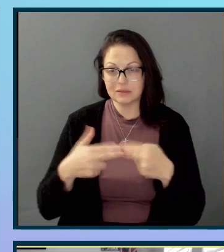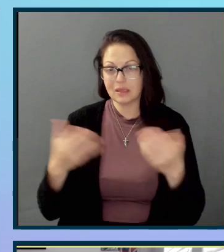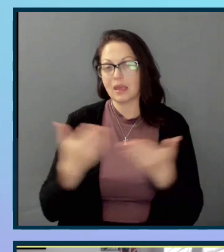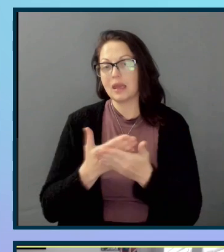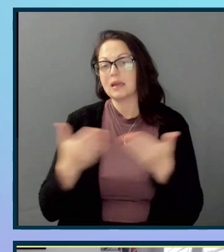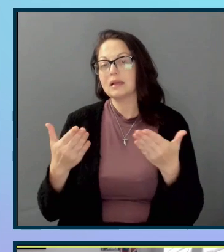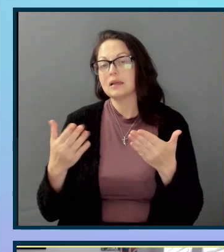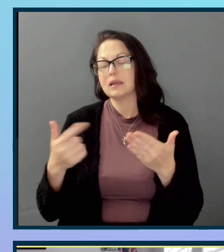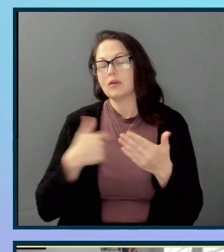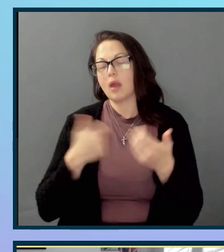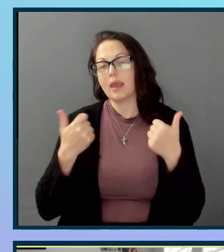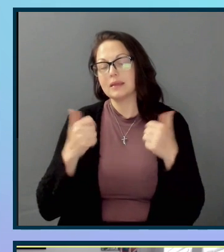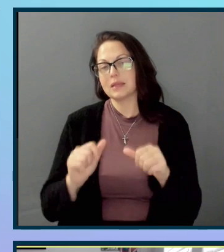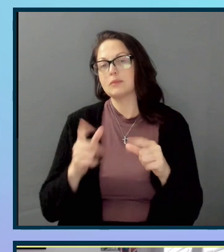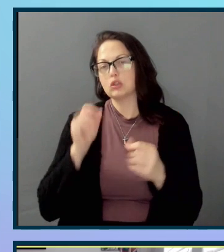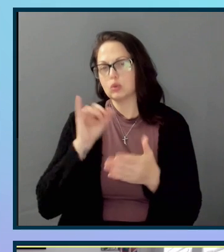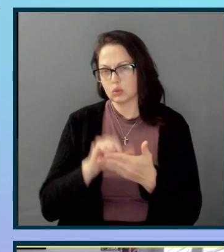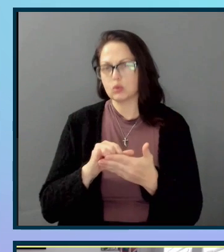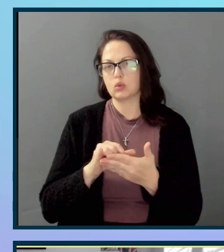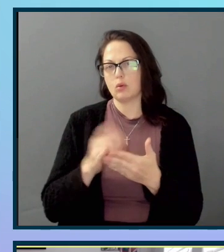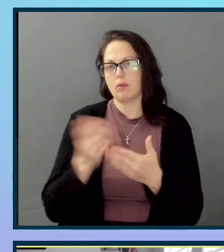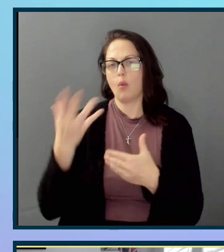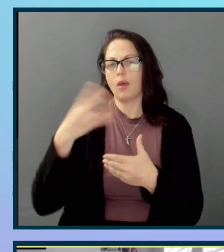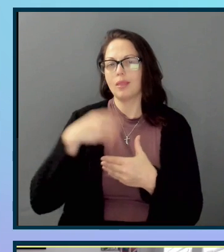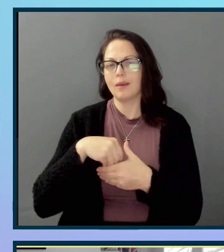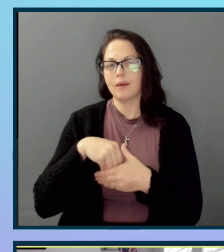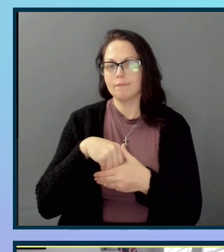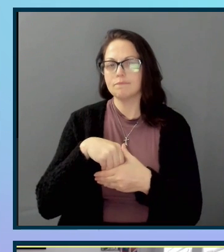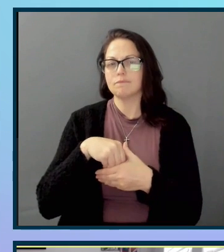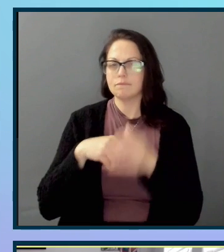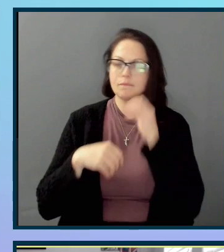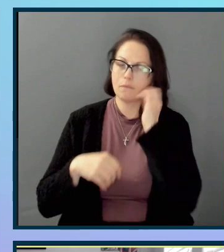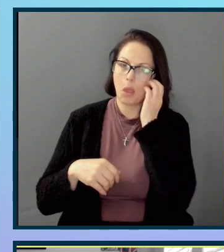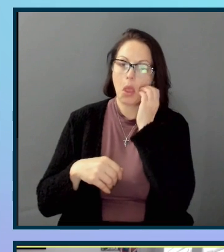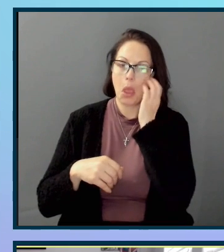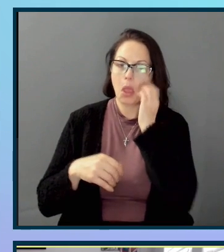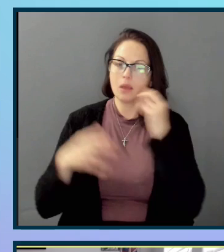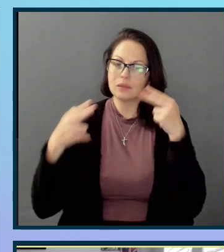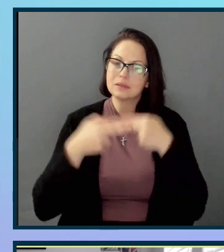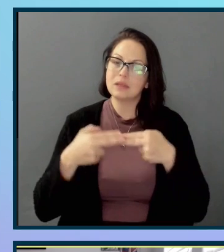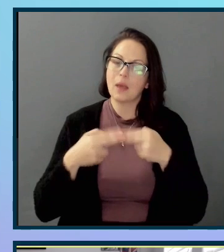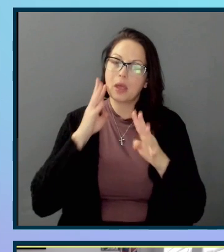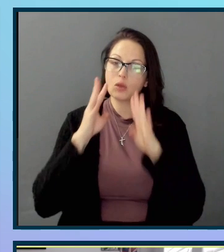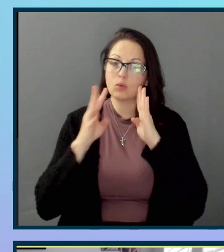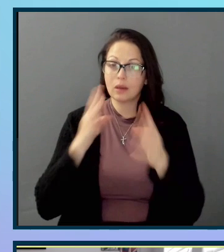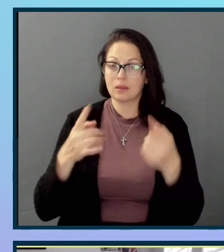I attempted to do that in these slides by essentially creating the effect of a visual box